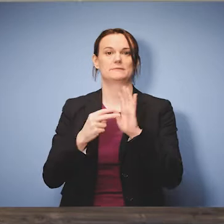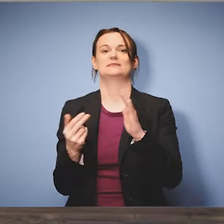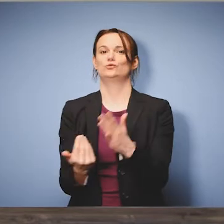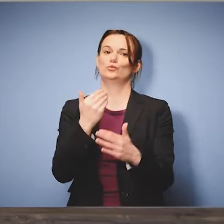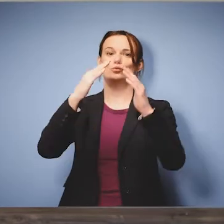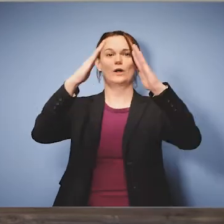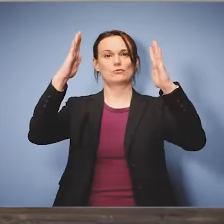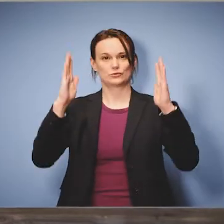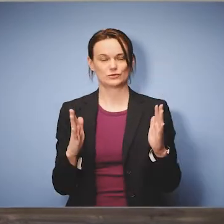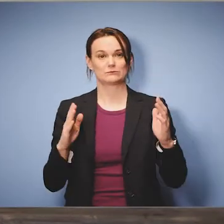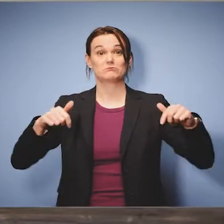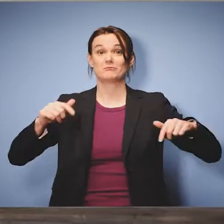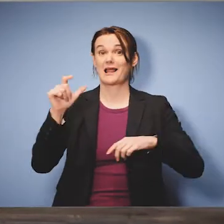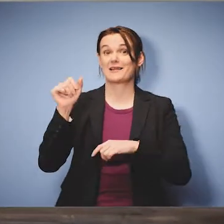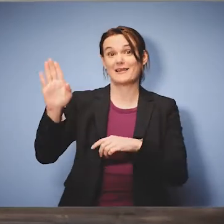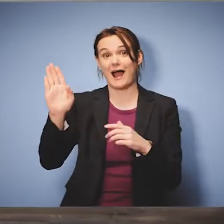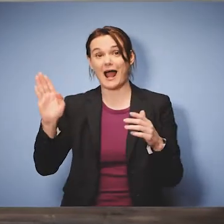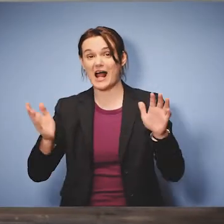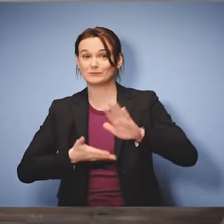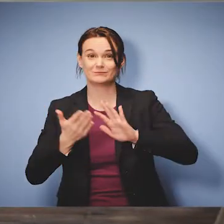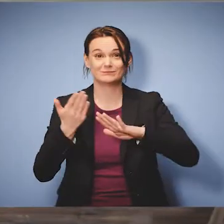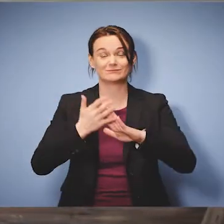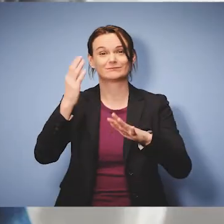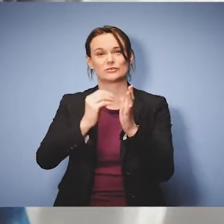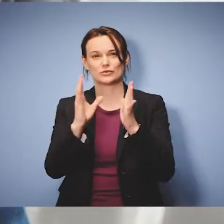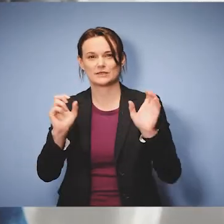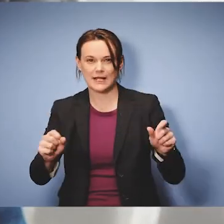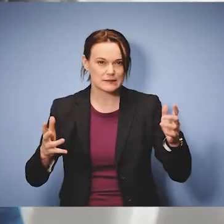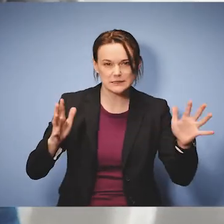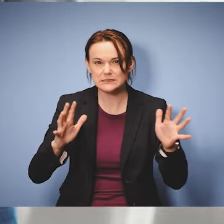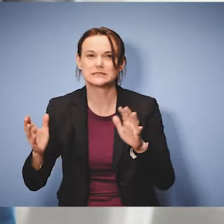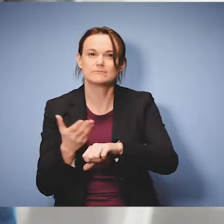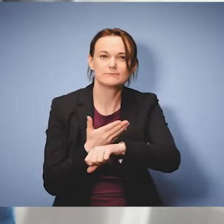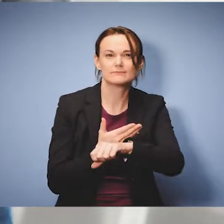This is a living lab for the students who work and learn in it. So today we're gonna give you a quick demo